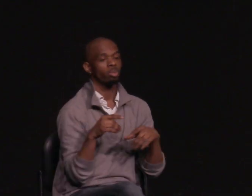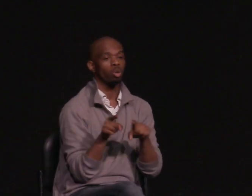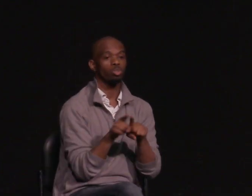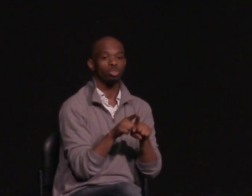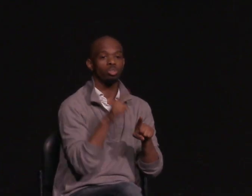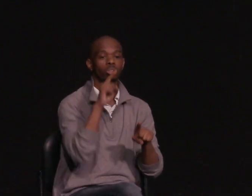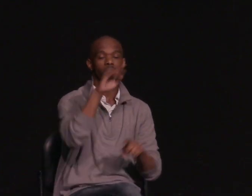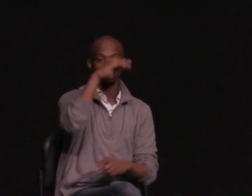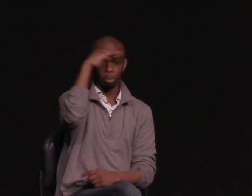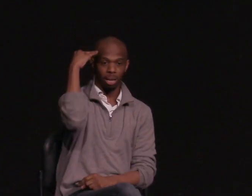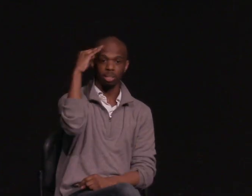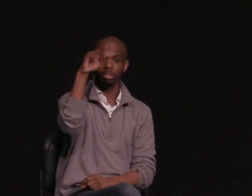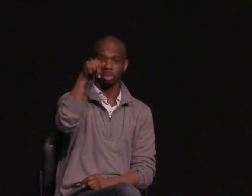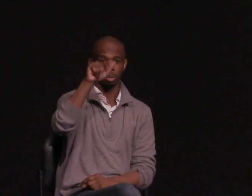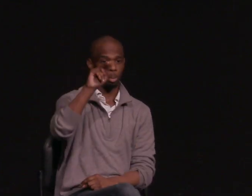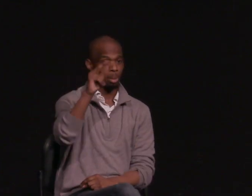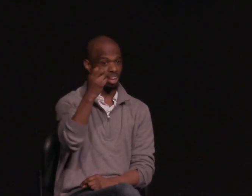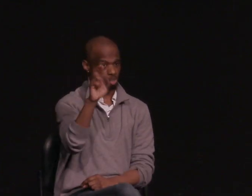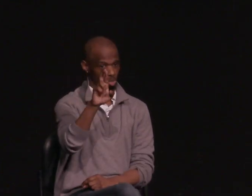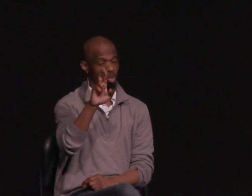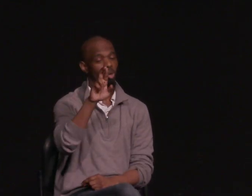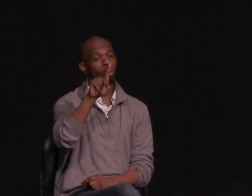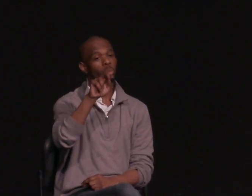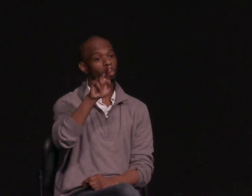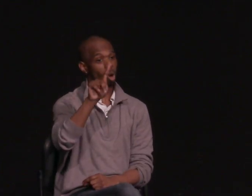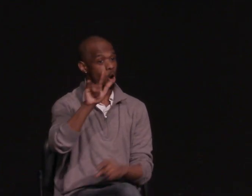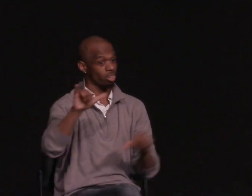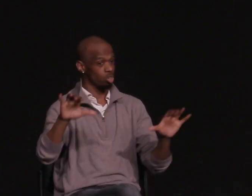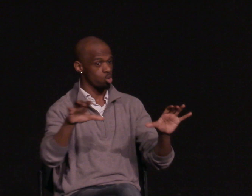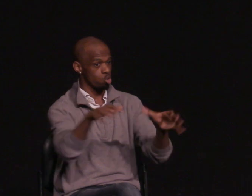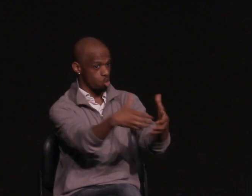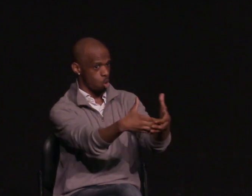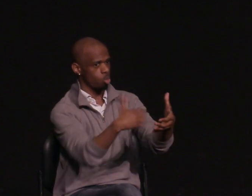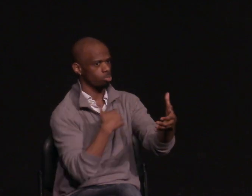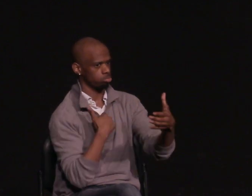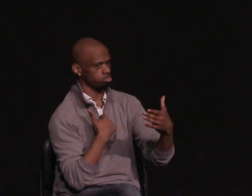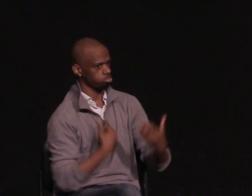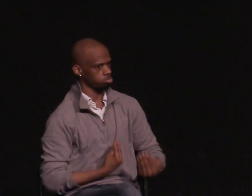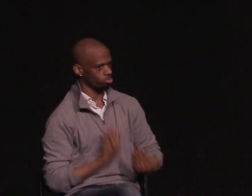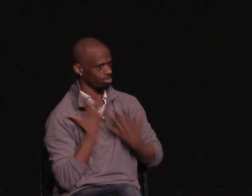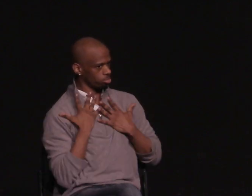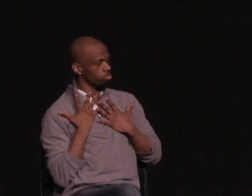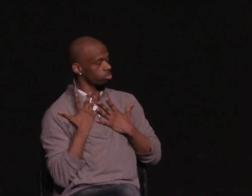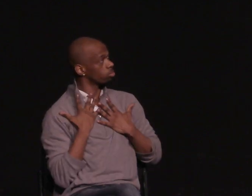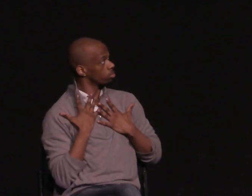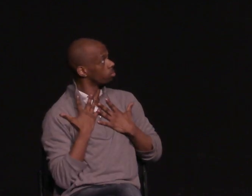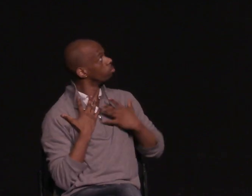My framework for understanding cooking as a political act came from reading Dr. Robin D. G. Kelley's